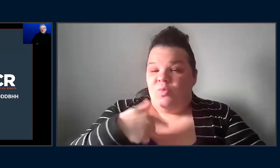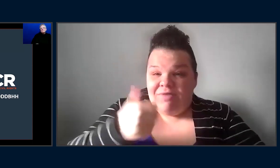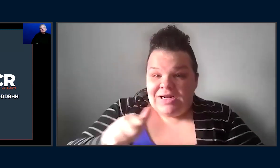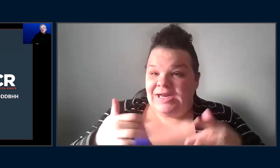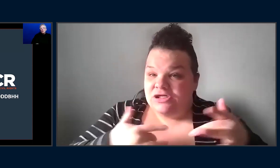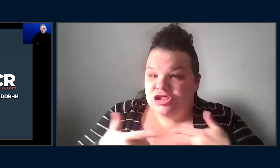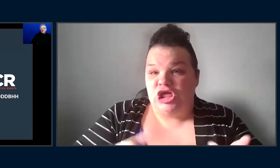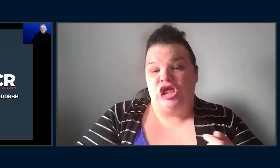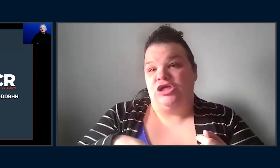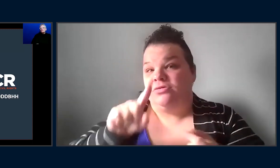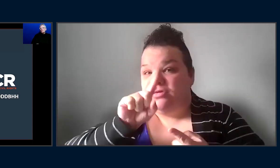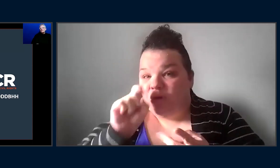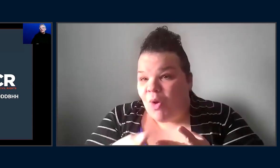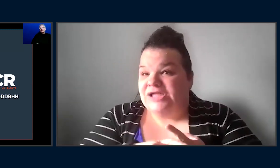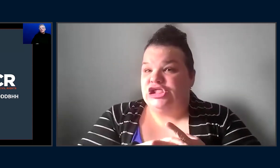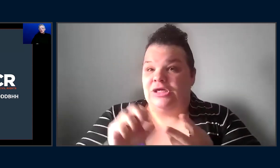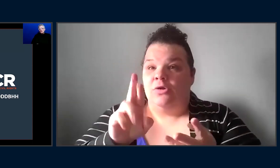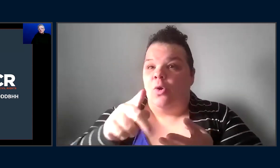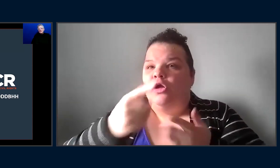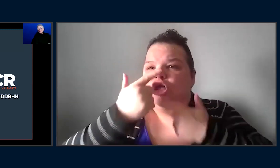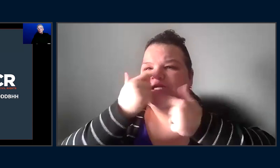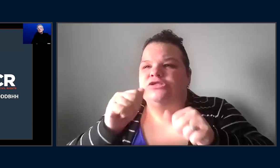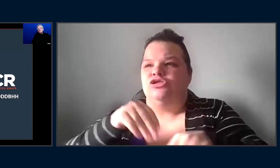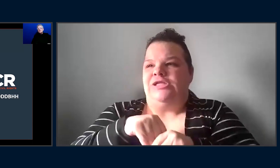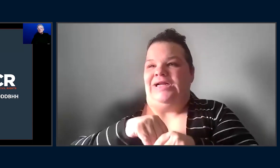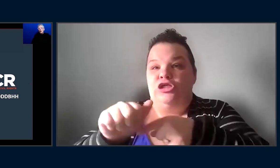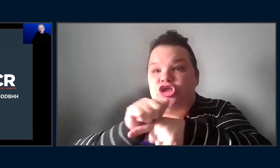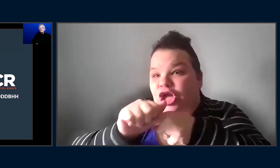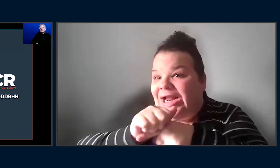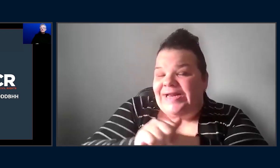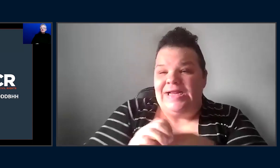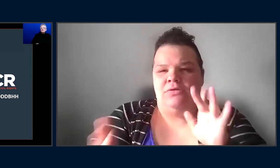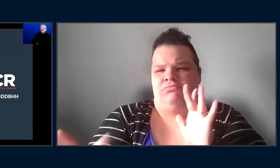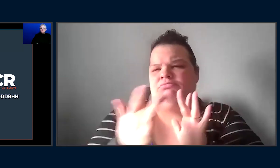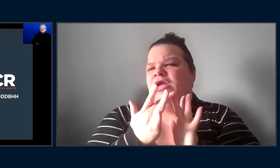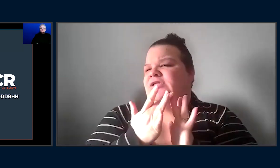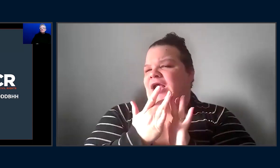She's amazing. She's an amazing woman. So if you have any concerns, any questions,